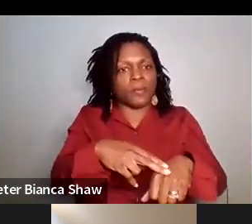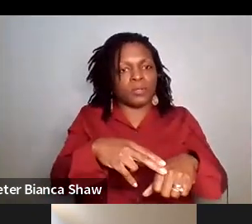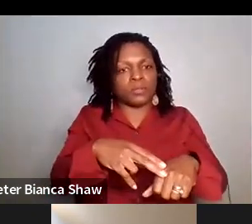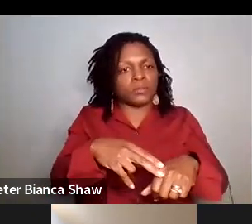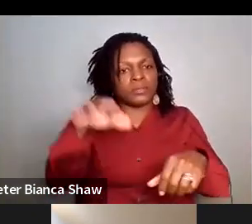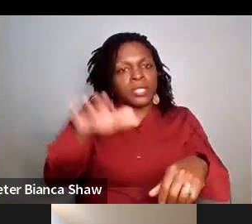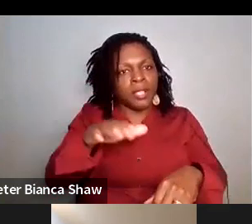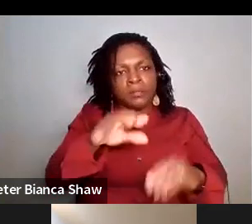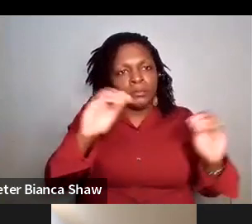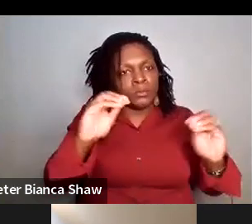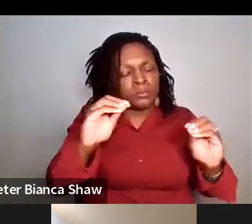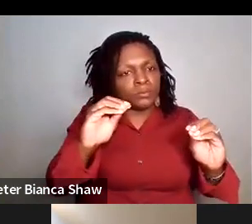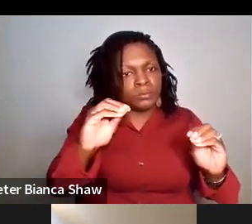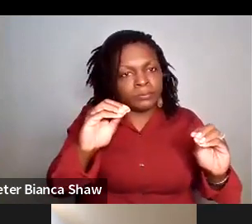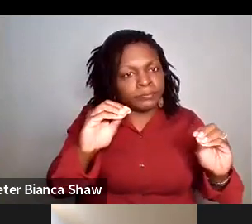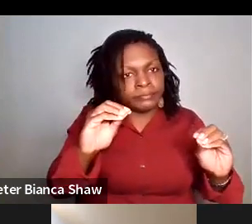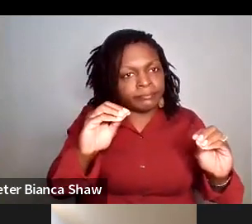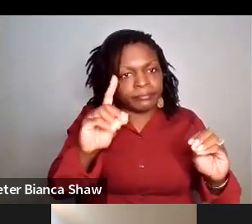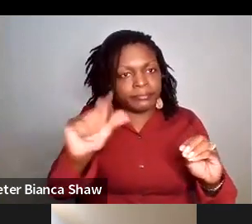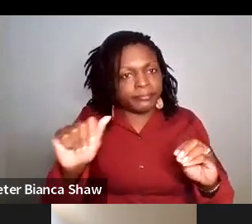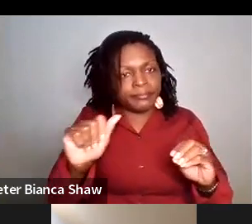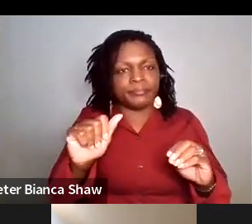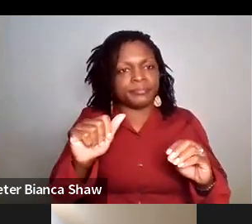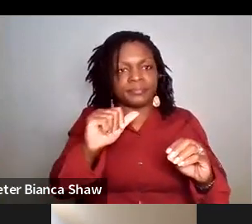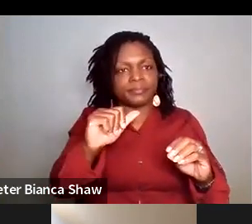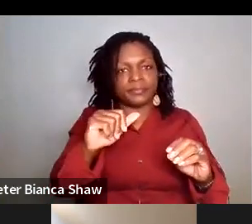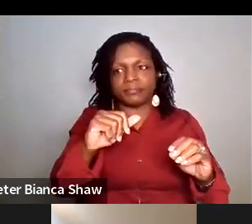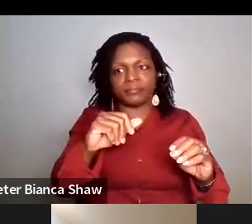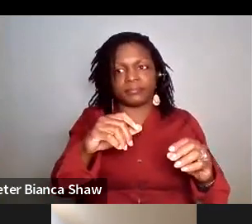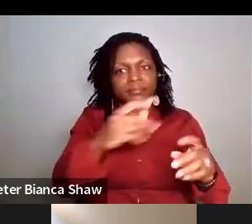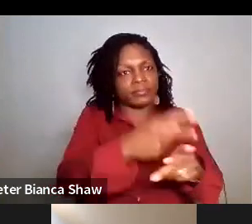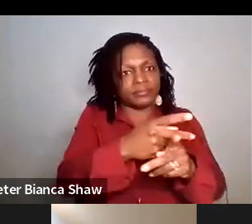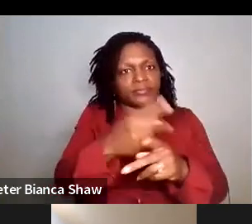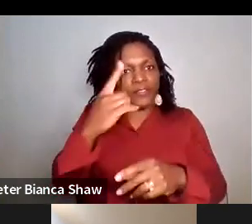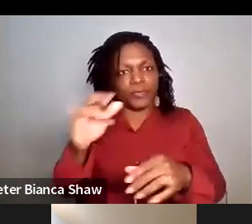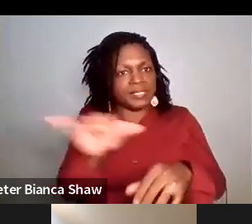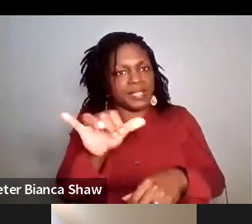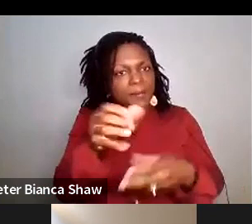Now with no disabilities, and We don't treat him any different than the ones with disabilities.